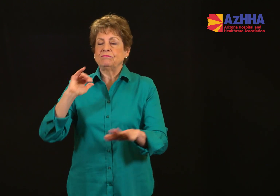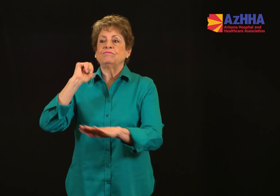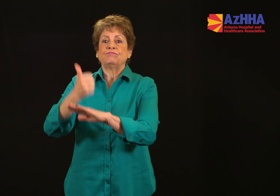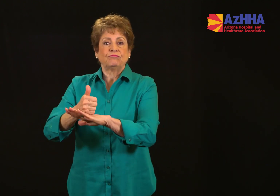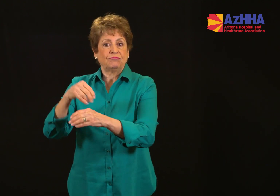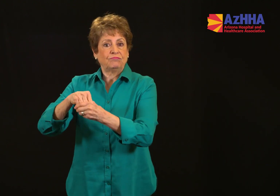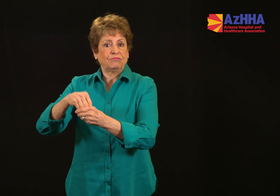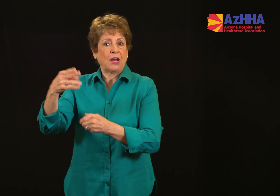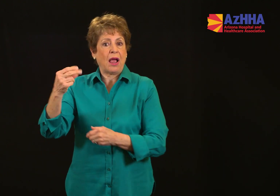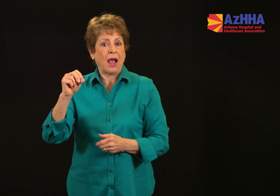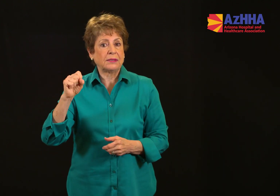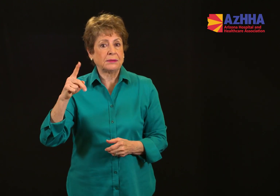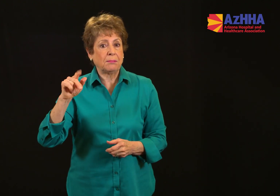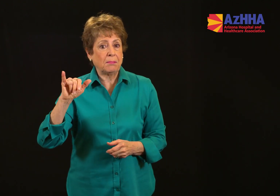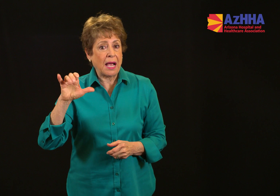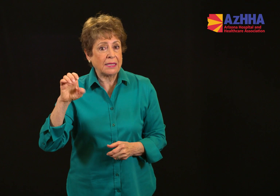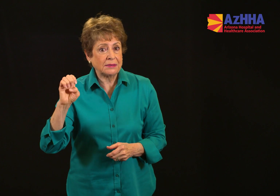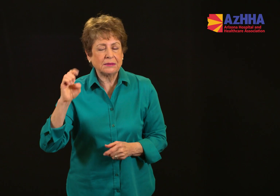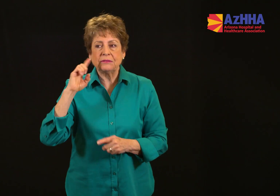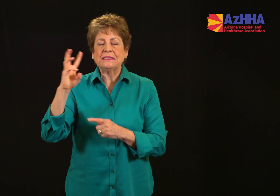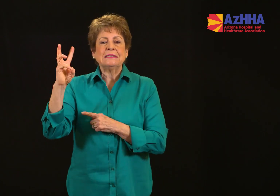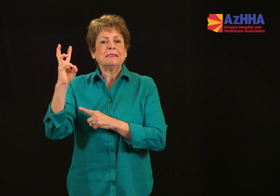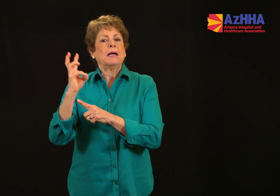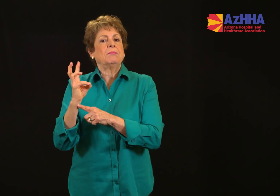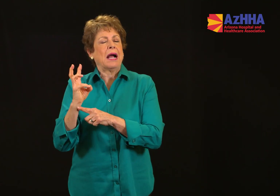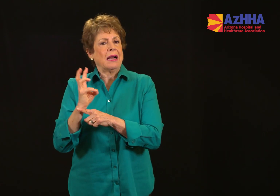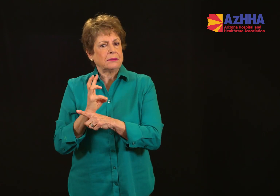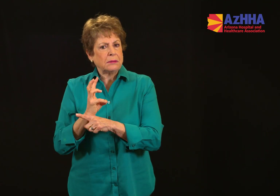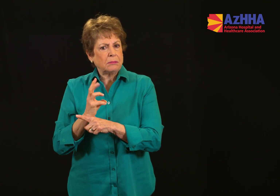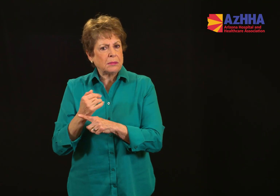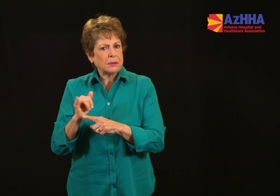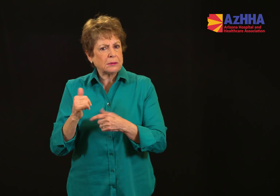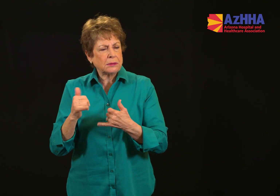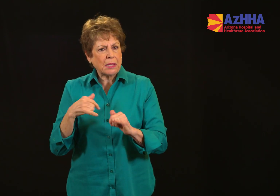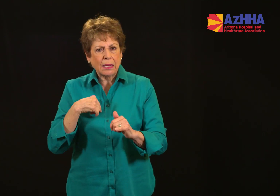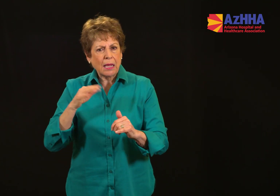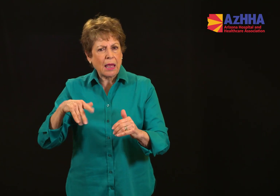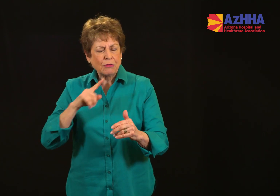What if I am in hospice for six months but I am still not close to dying?